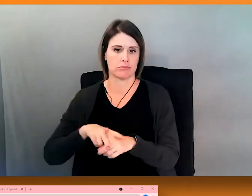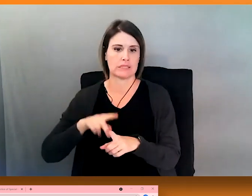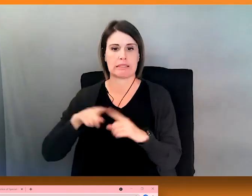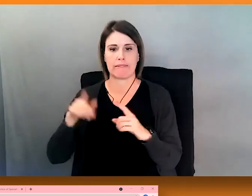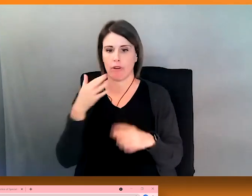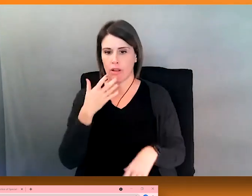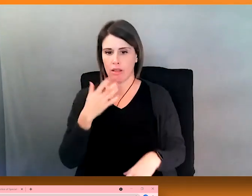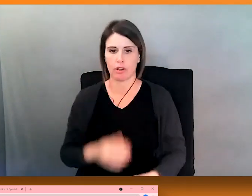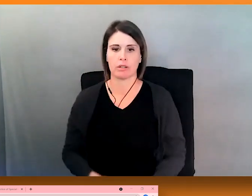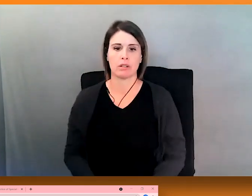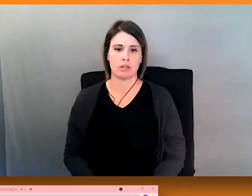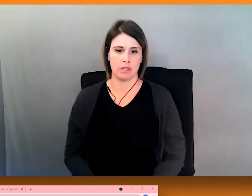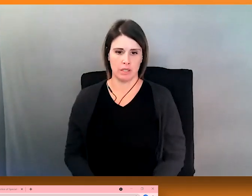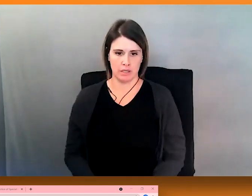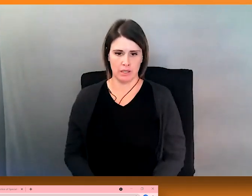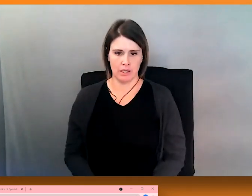and I'm going to assign it a different color